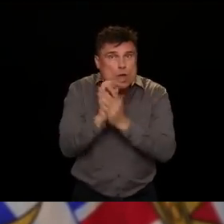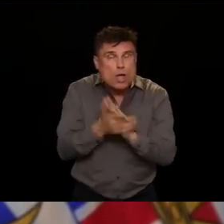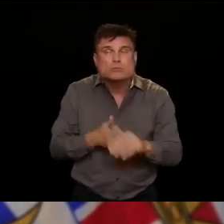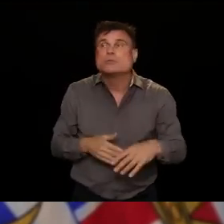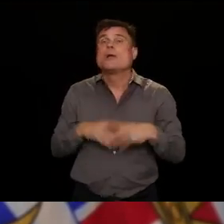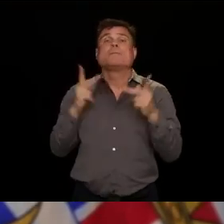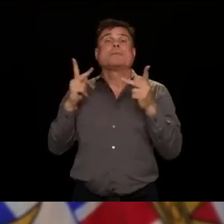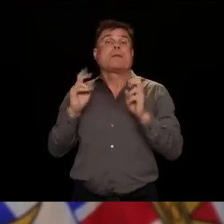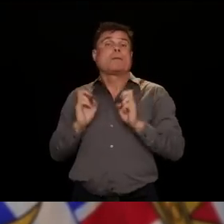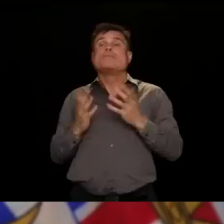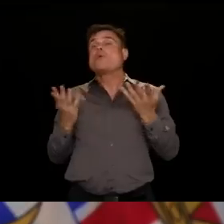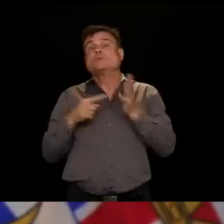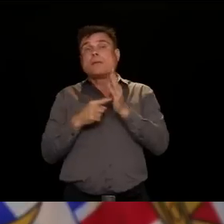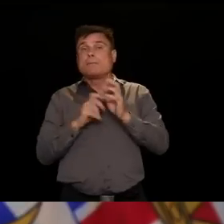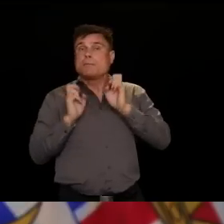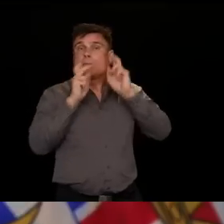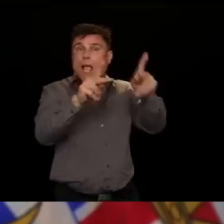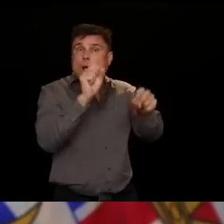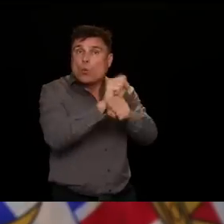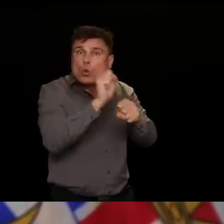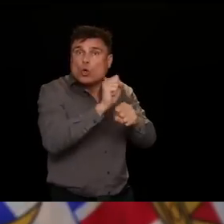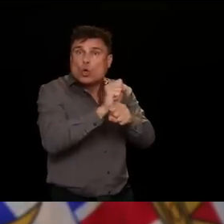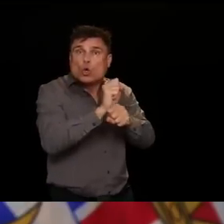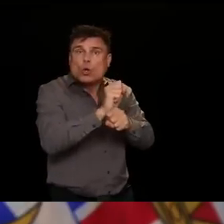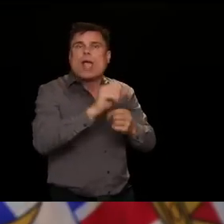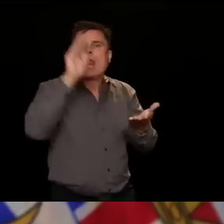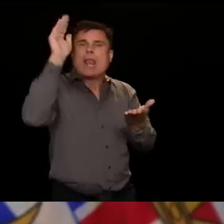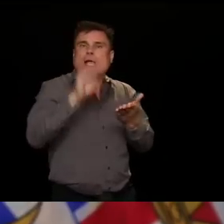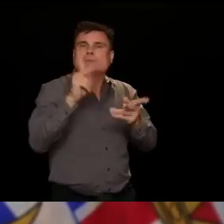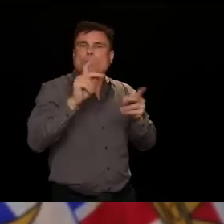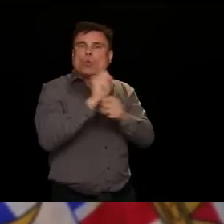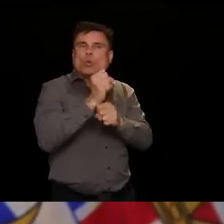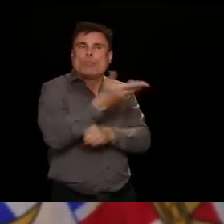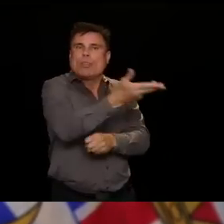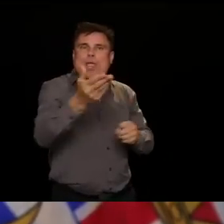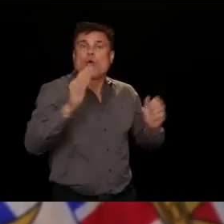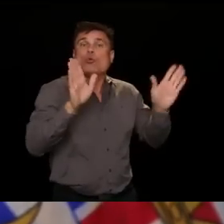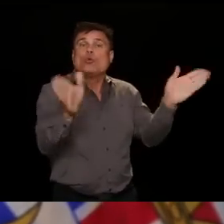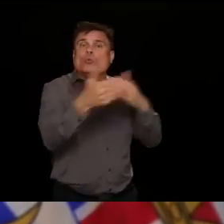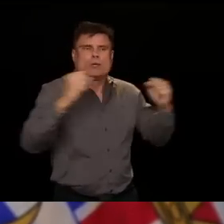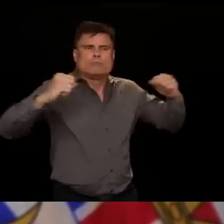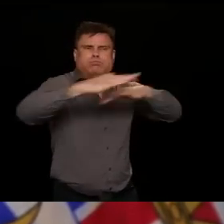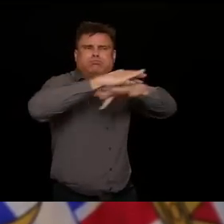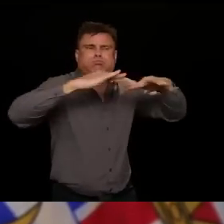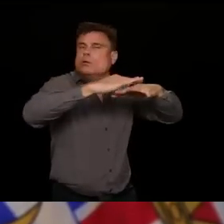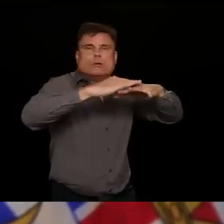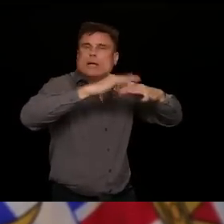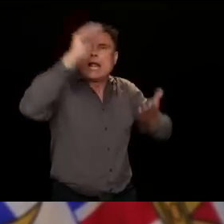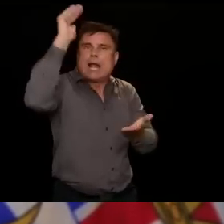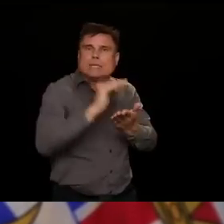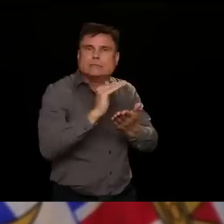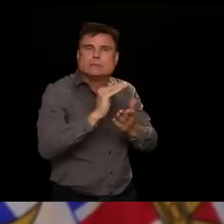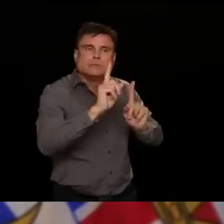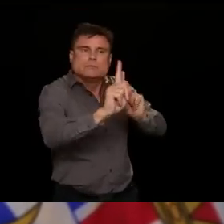contact with each other. We have put in measures that help us take transit safely, that help us go to our office safely,